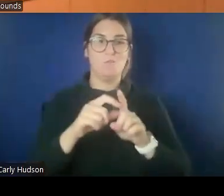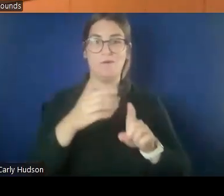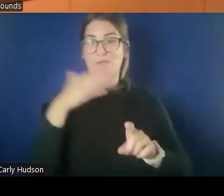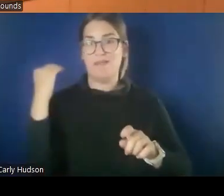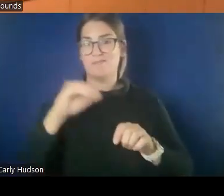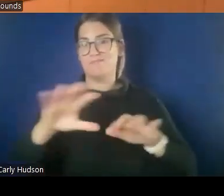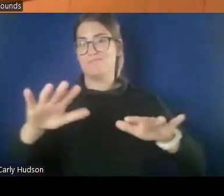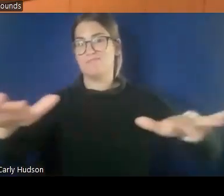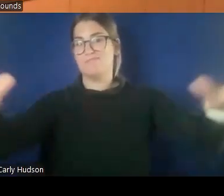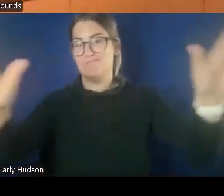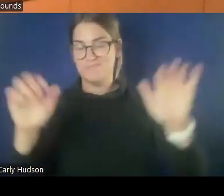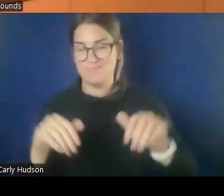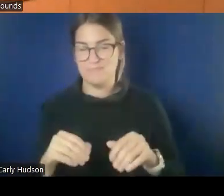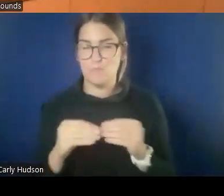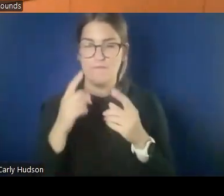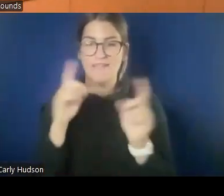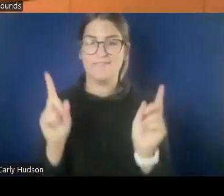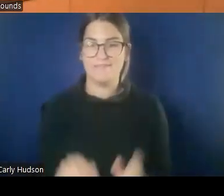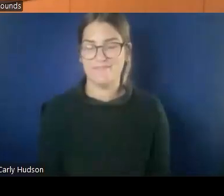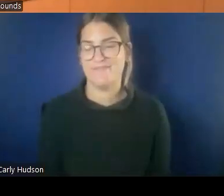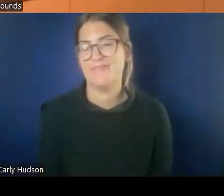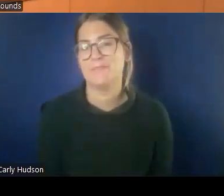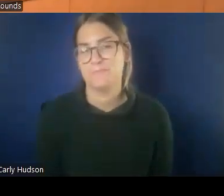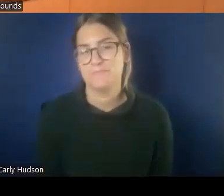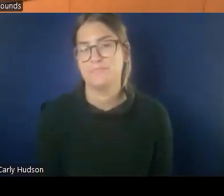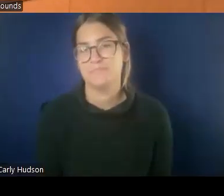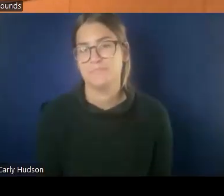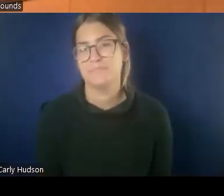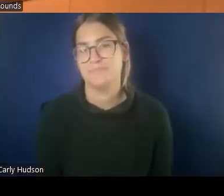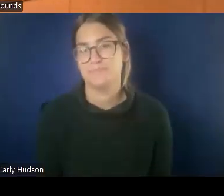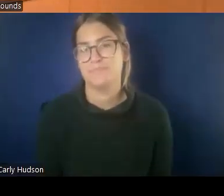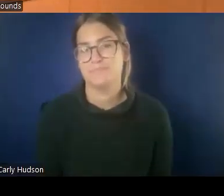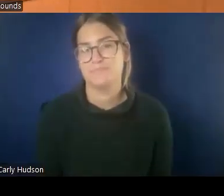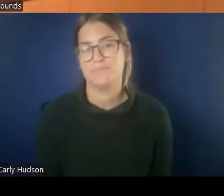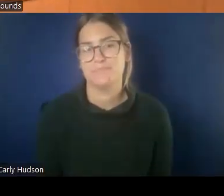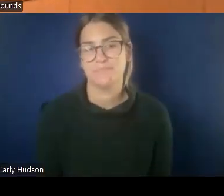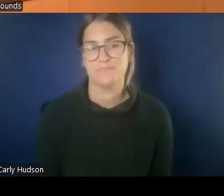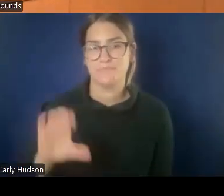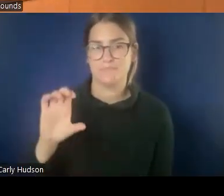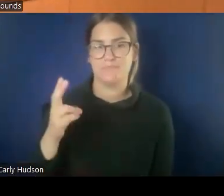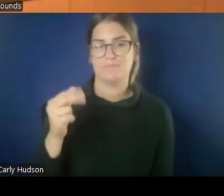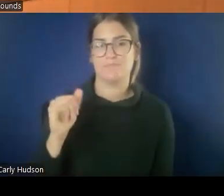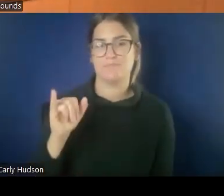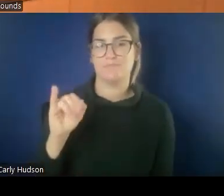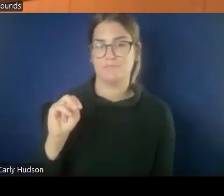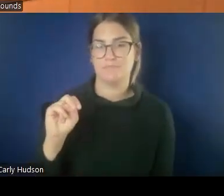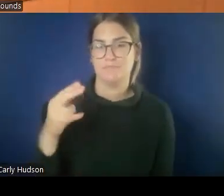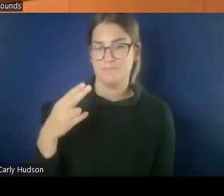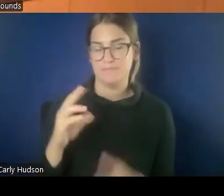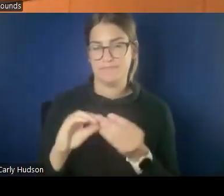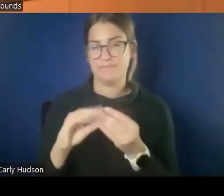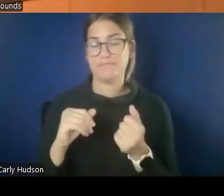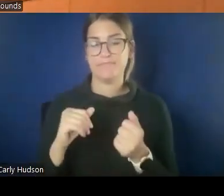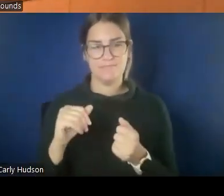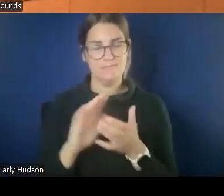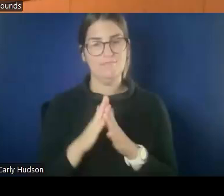effectively yeah I think trying to be creative right so as they mentioned we often meet on Zoom